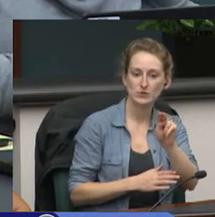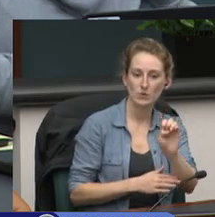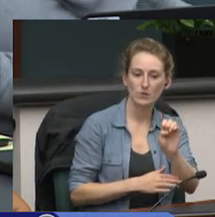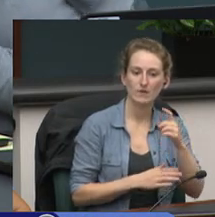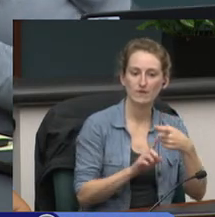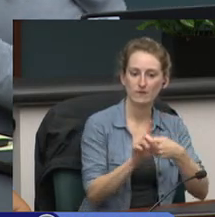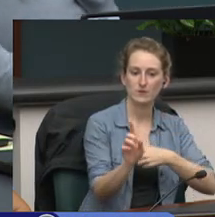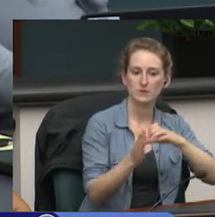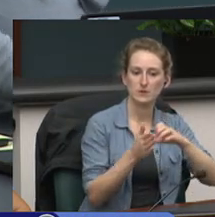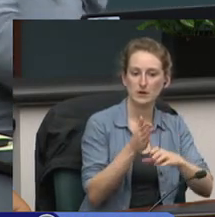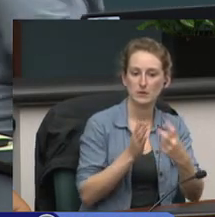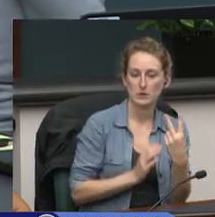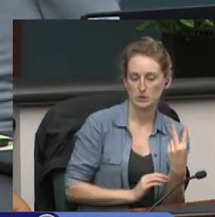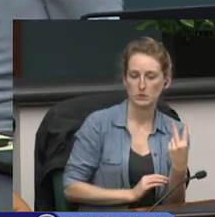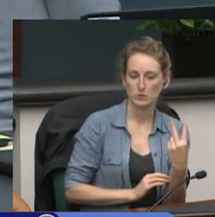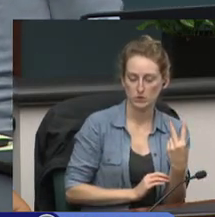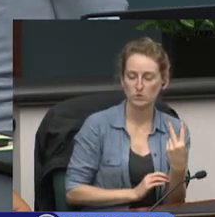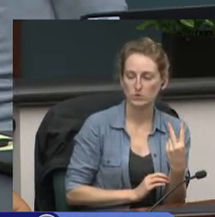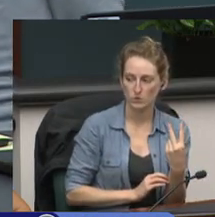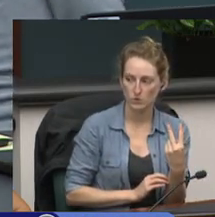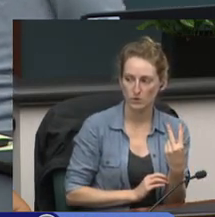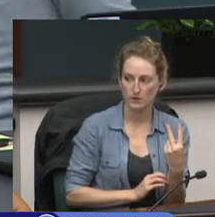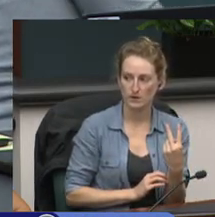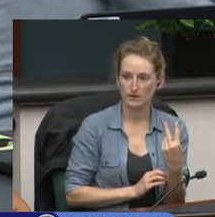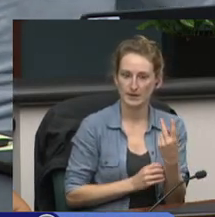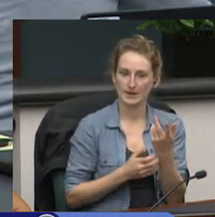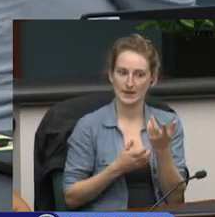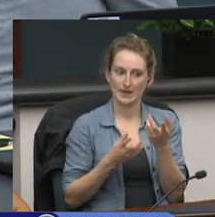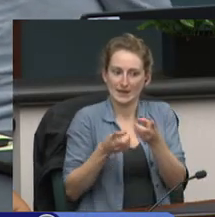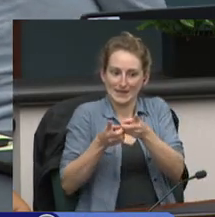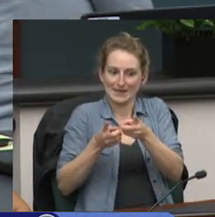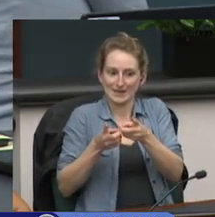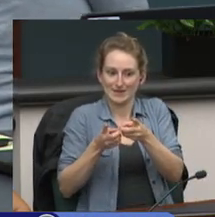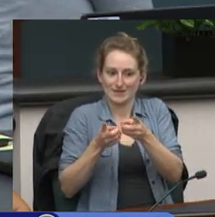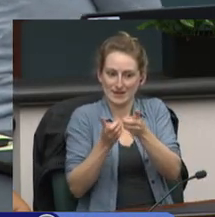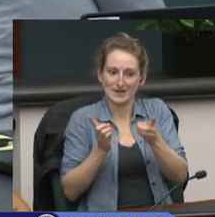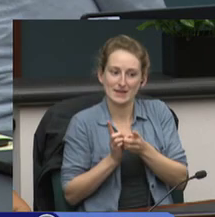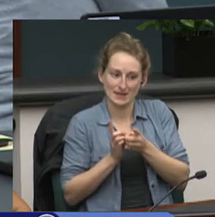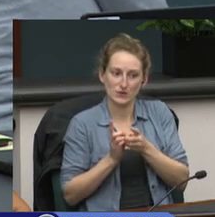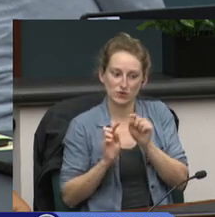and then the districts show which of the subdivisions apply to those districts so